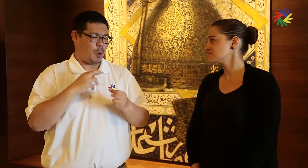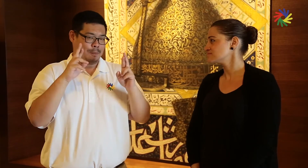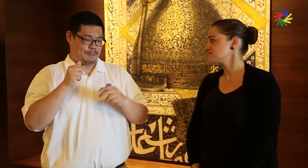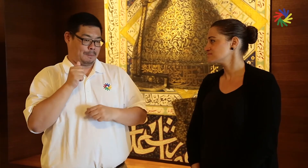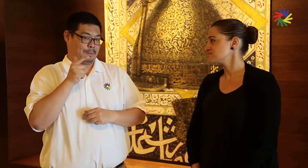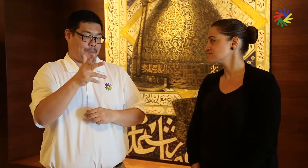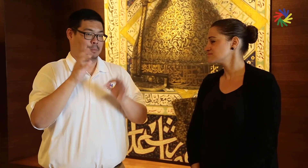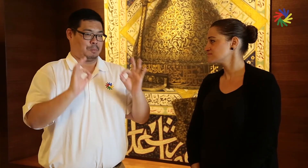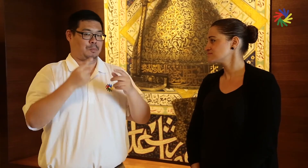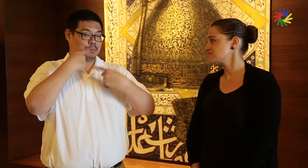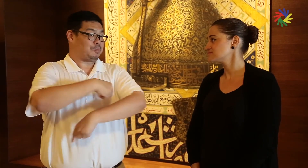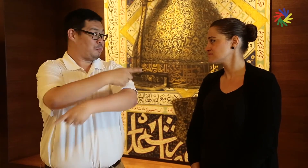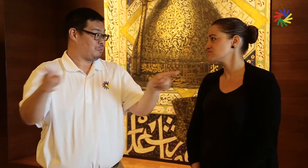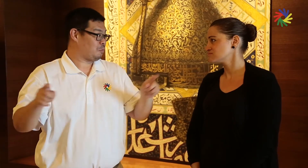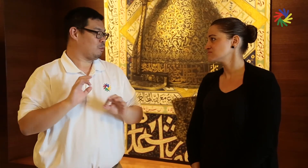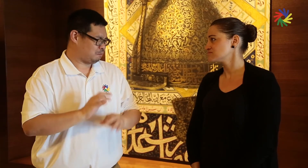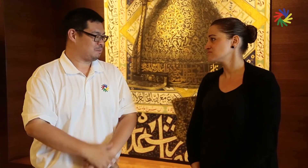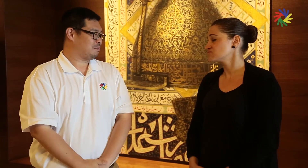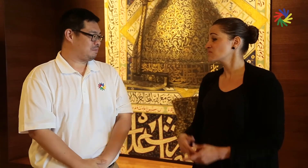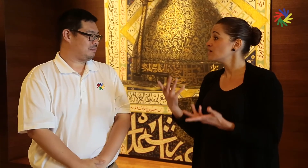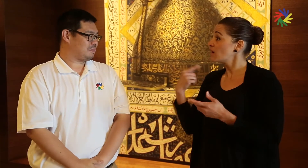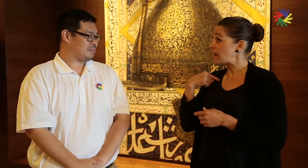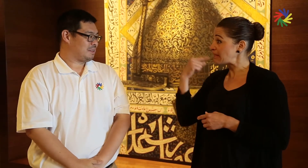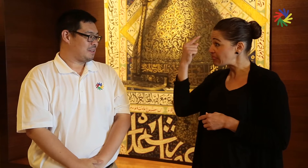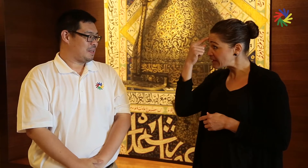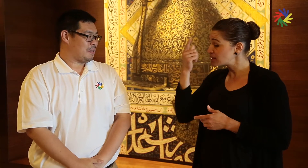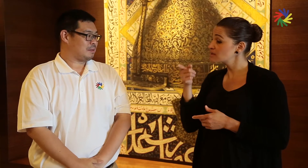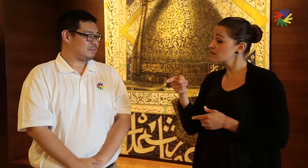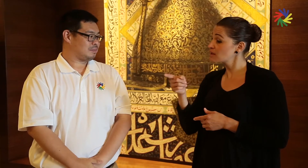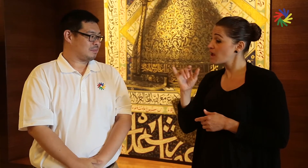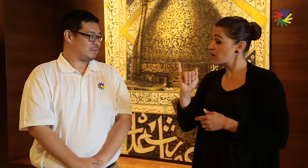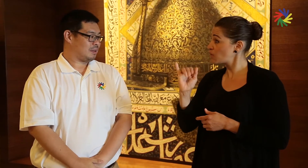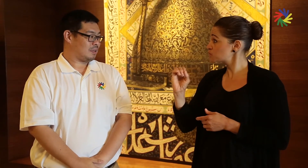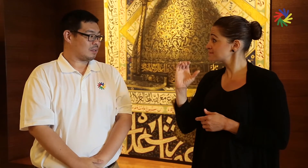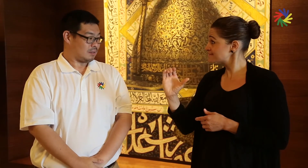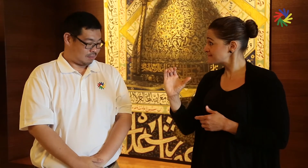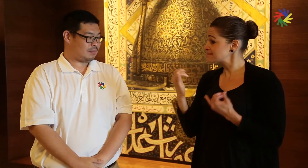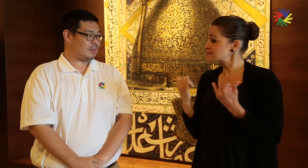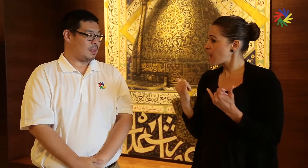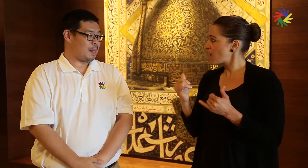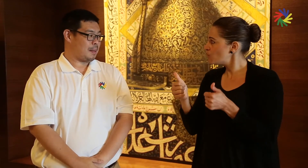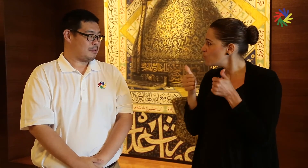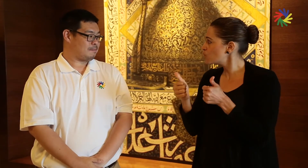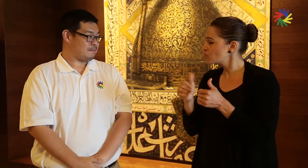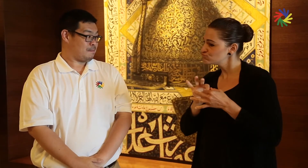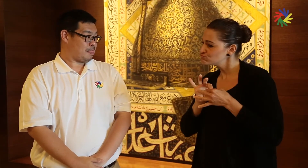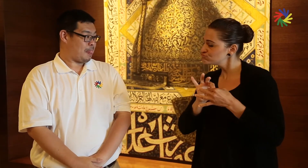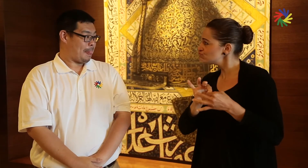ICSD is now in deliberations with some ICSD member countries about hosting future Winter and Summer Deaflympics. They have not placed an official bid- still at preliminary stages where we hope to help minimize the heavy burdens and costs. Hopefully we will be able to announce soon. DB- I think IOC and ICSD’s relationship has